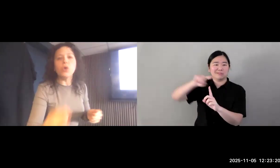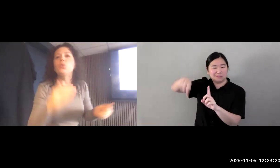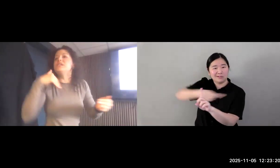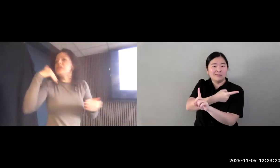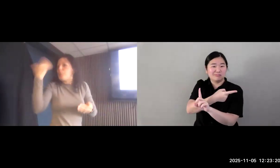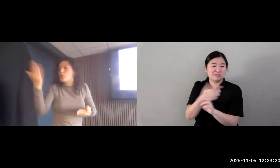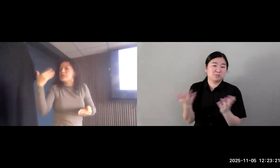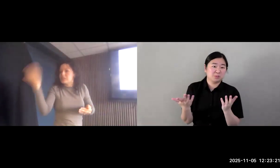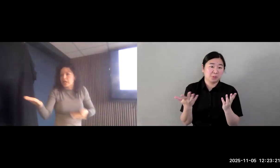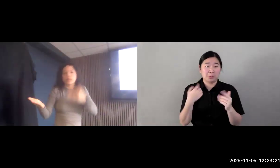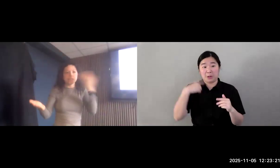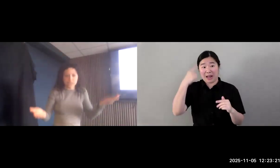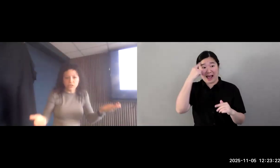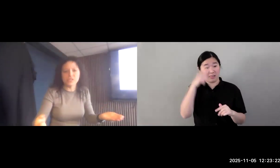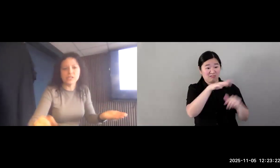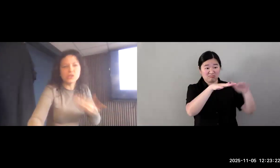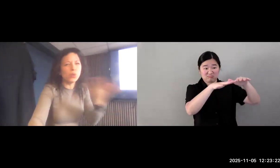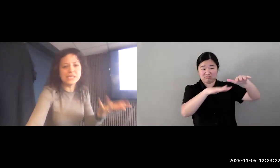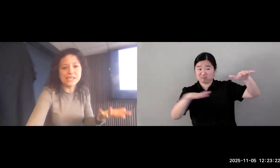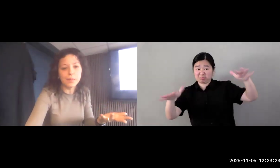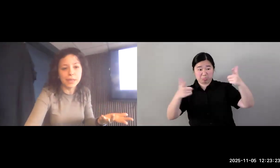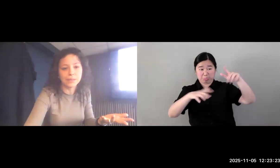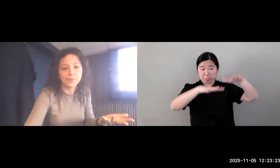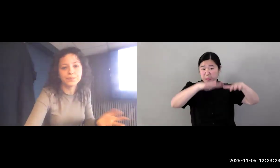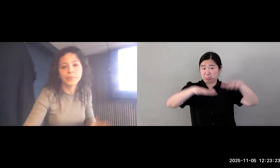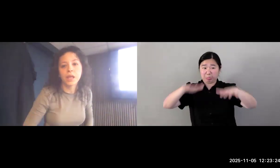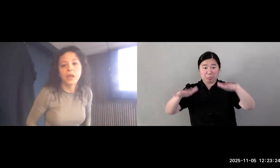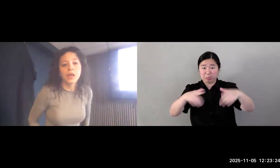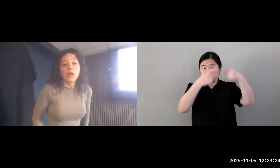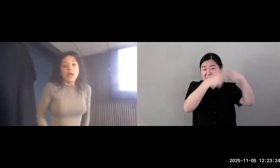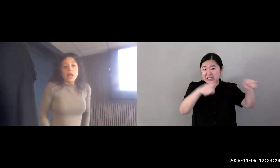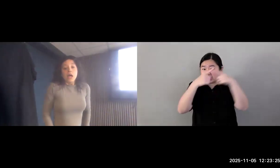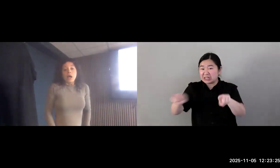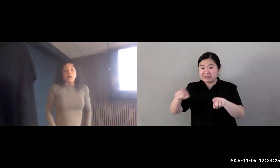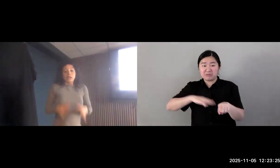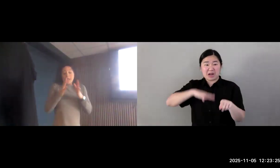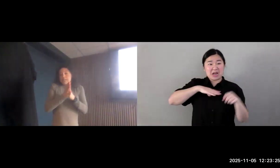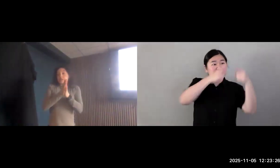So, we see both similarities and differences. So what does that mean?